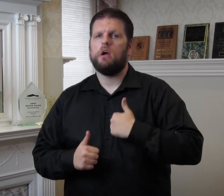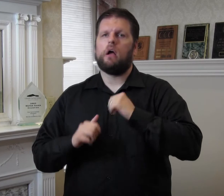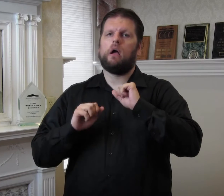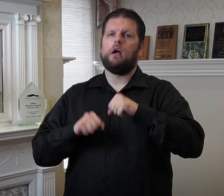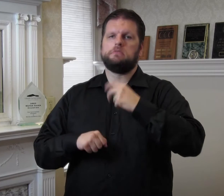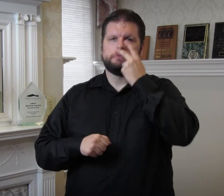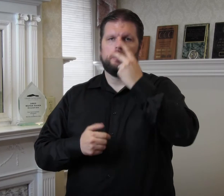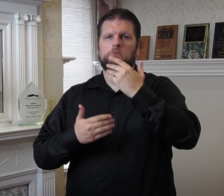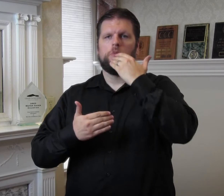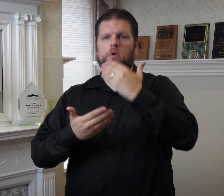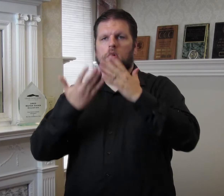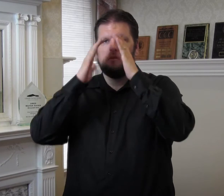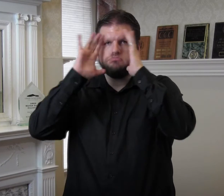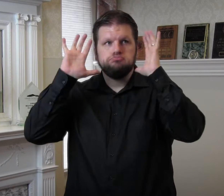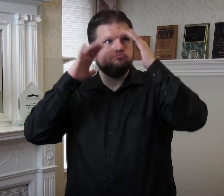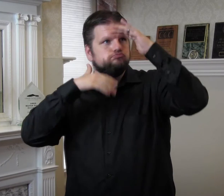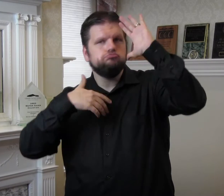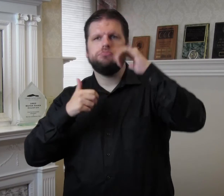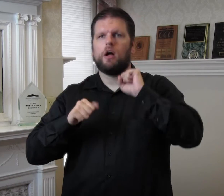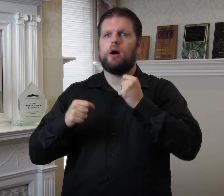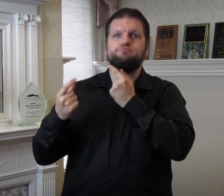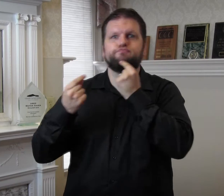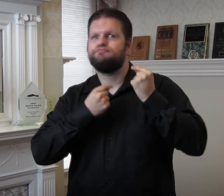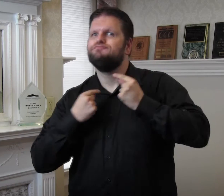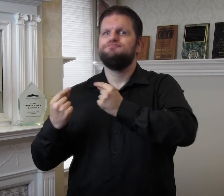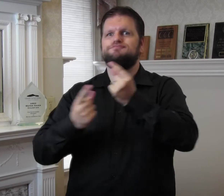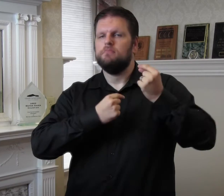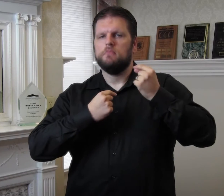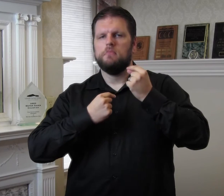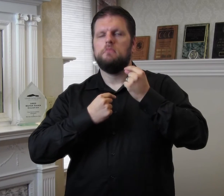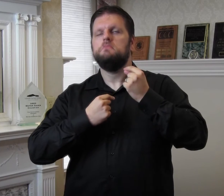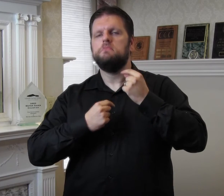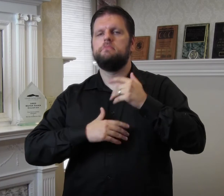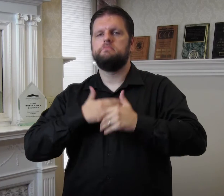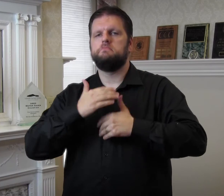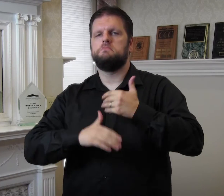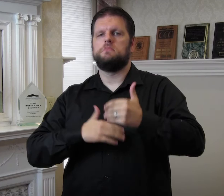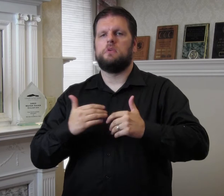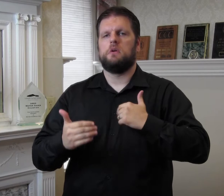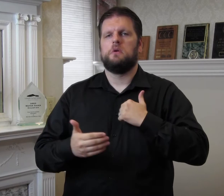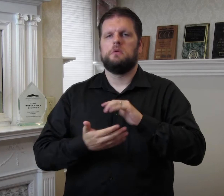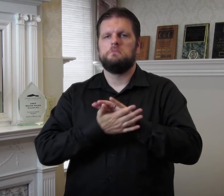When I was young, I could see very well. I had a normal visual field and it didn't limit me at all.